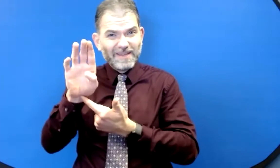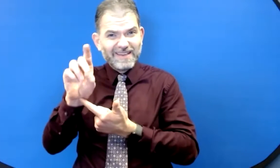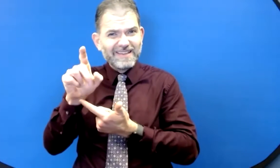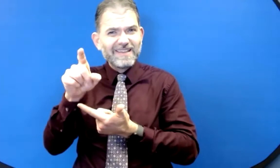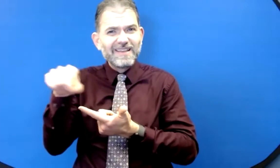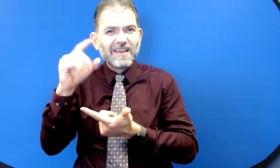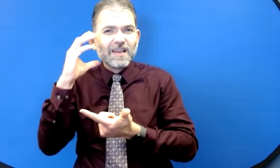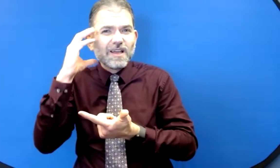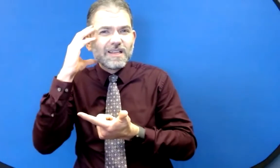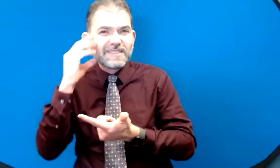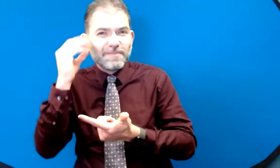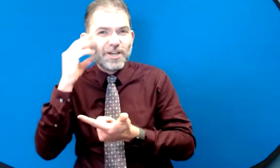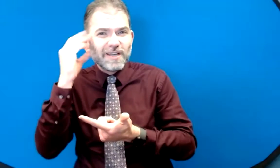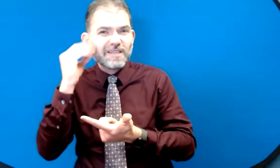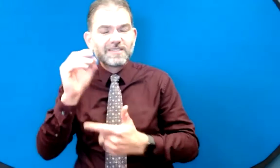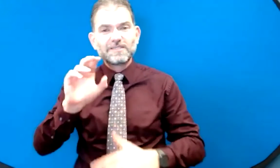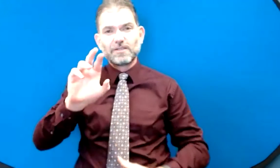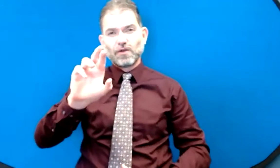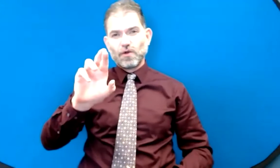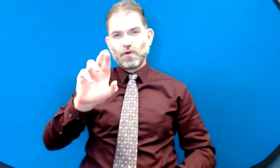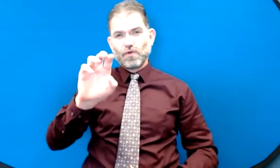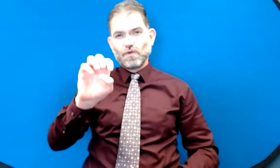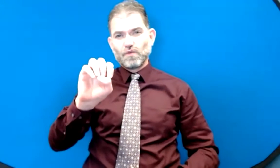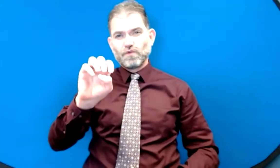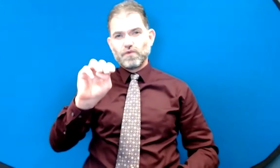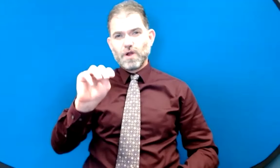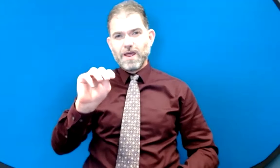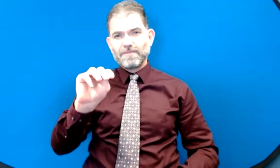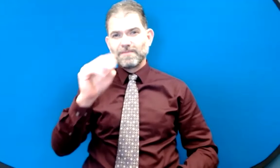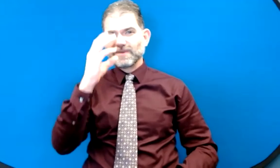ASL Interpreter: and often those persons with Louis by dementia will experience